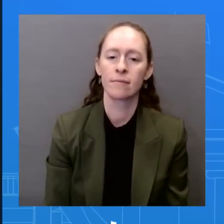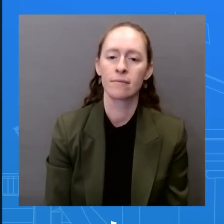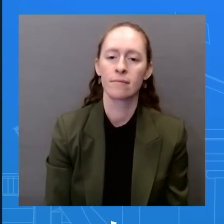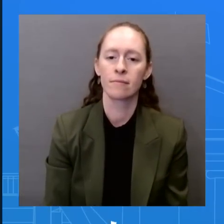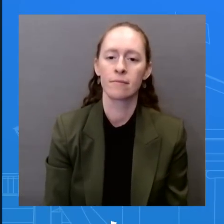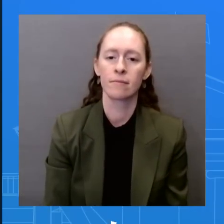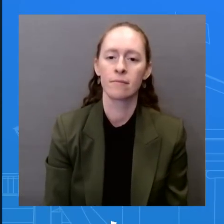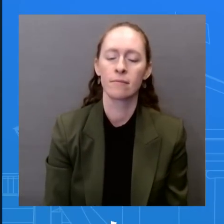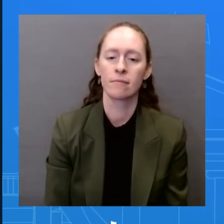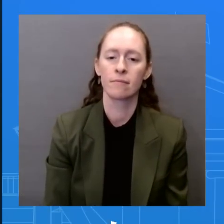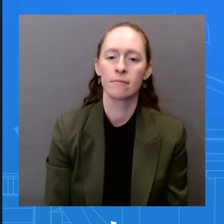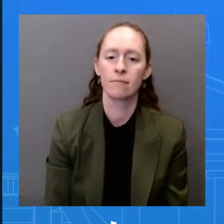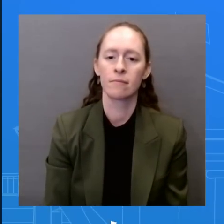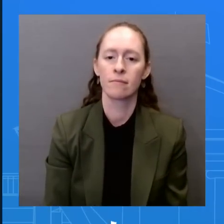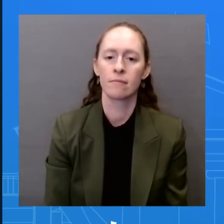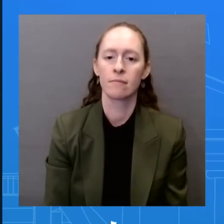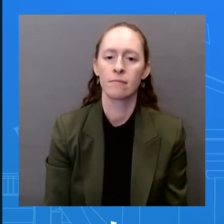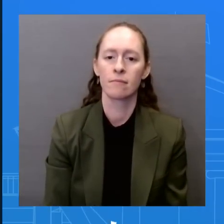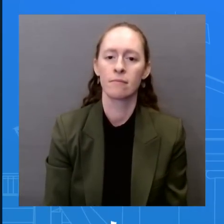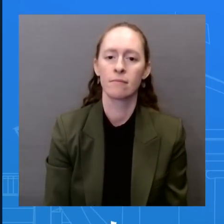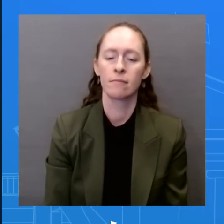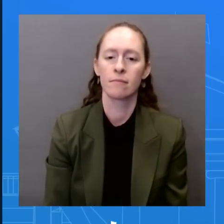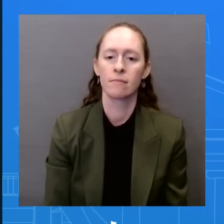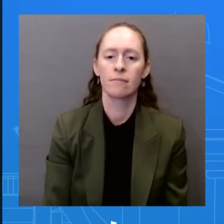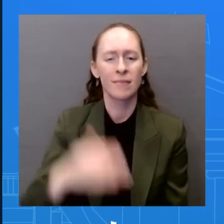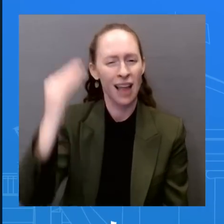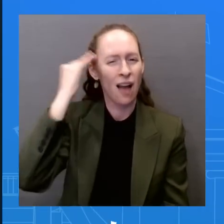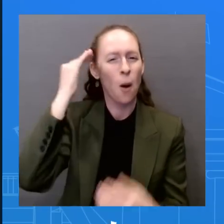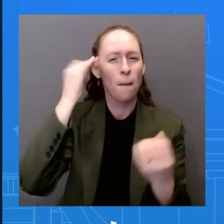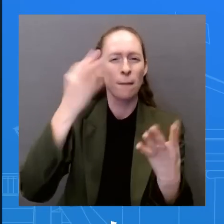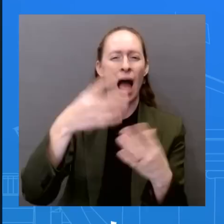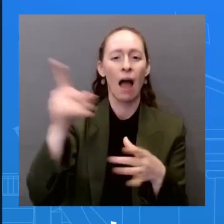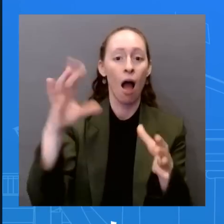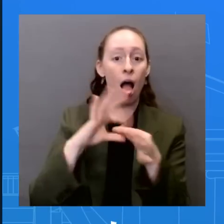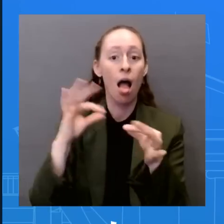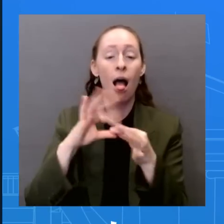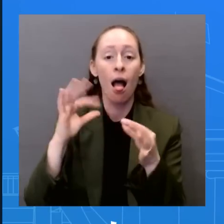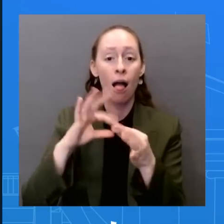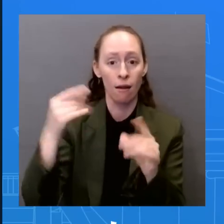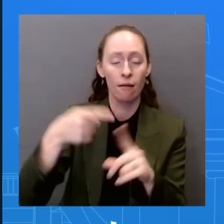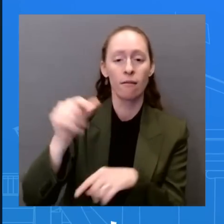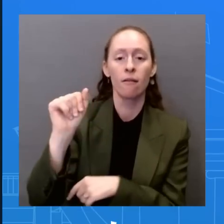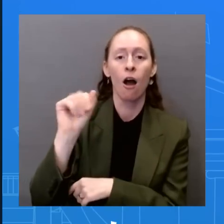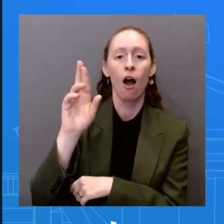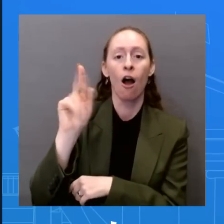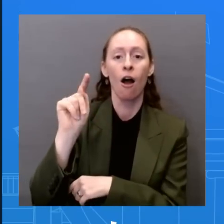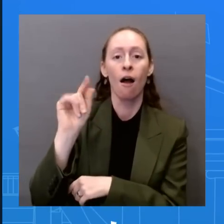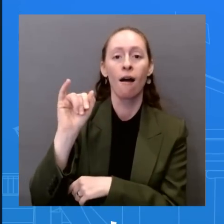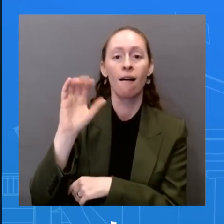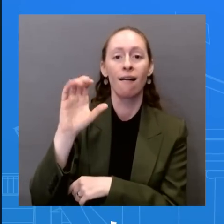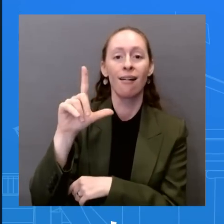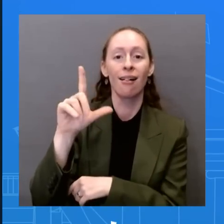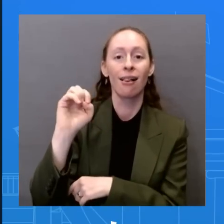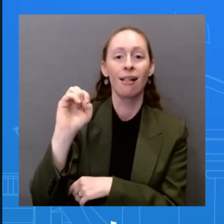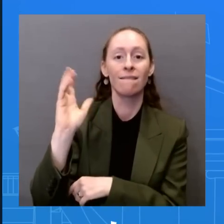As you know, there's a process in this. There are multiple processes before we can get to invoking Article 5.